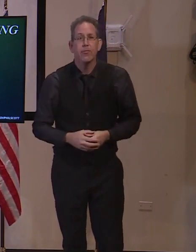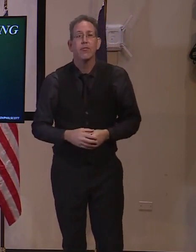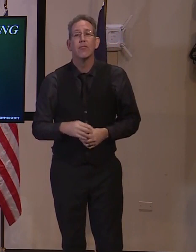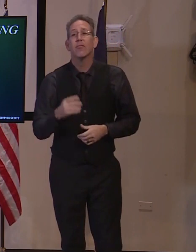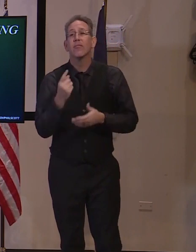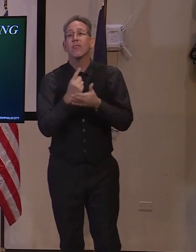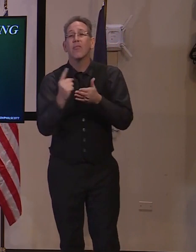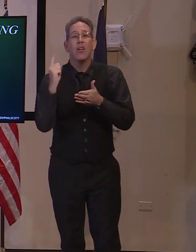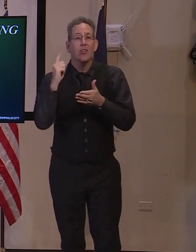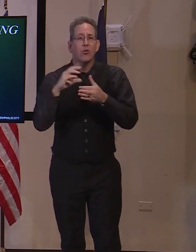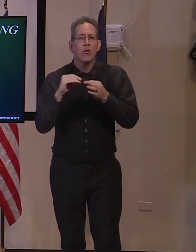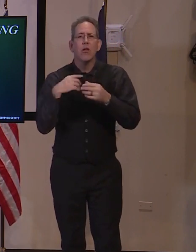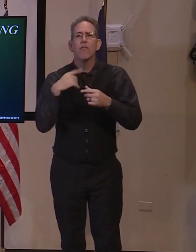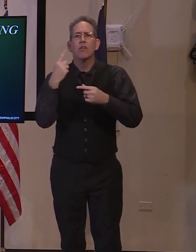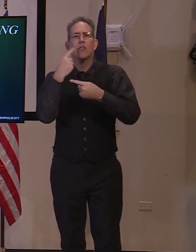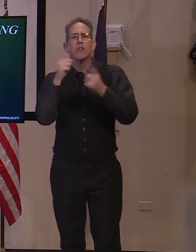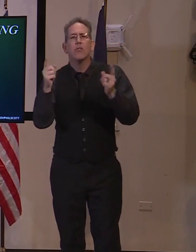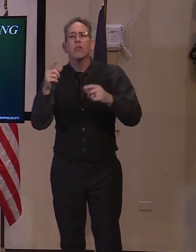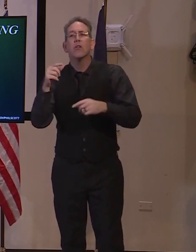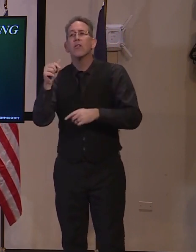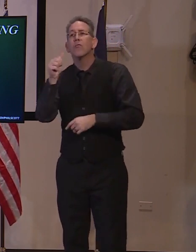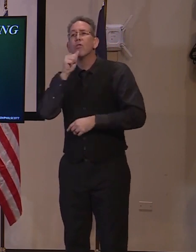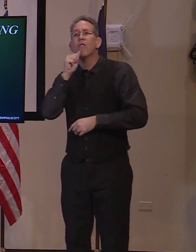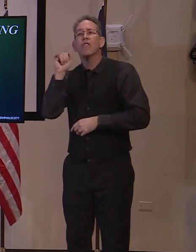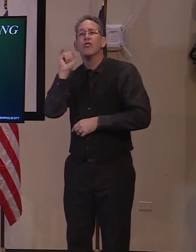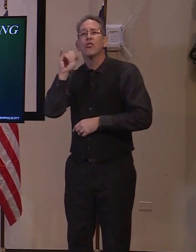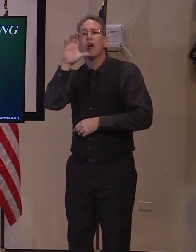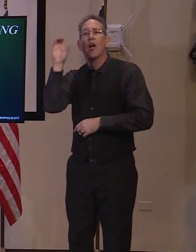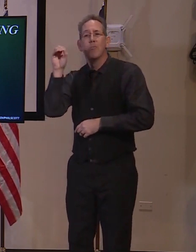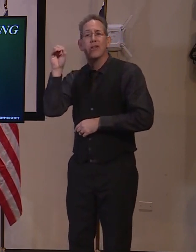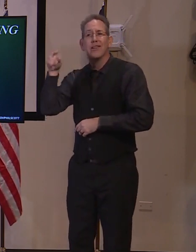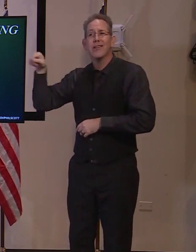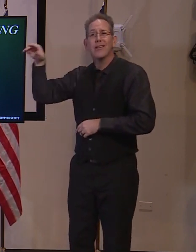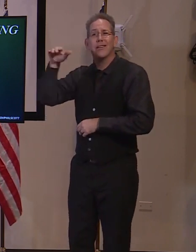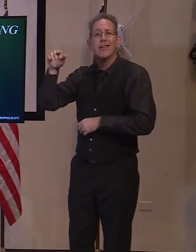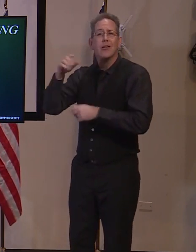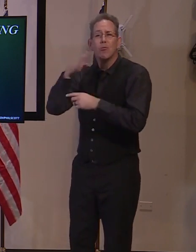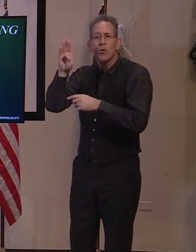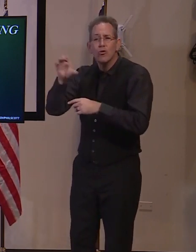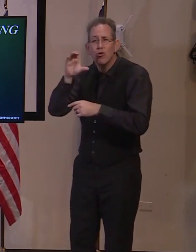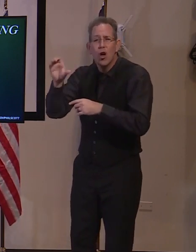and it's important we provide these tests to all because this is the future